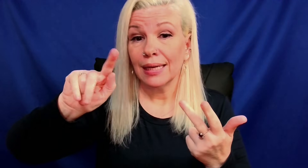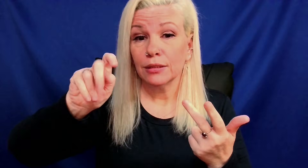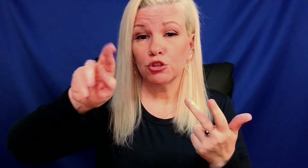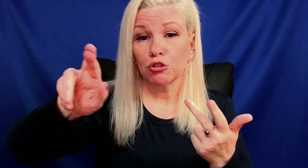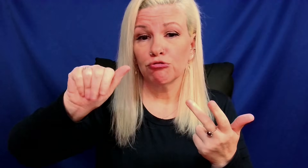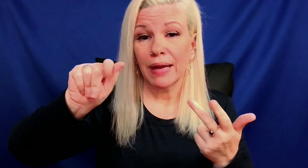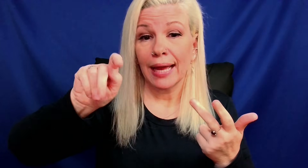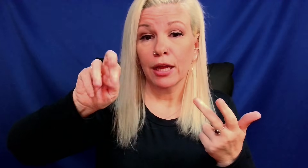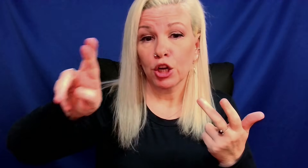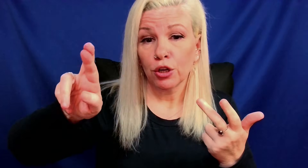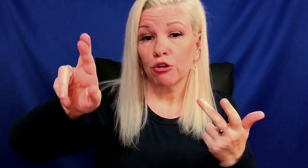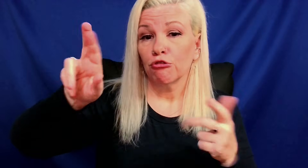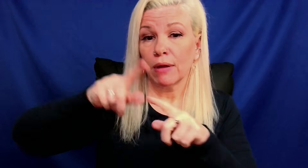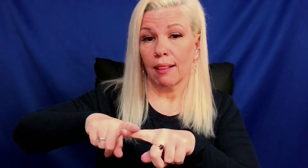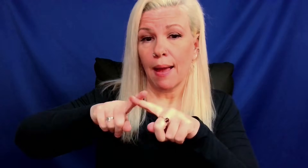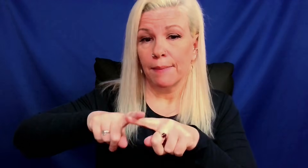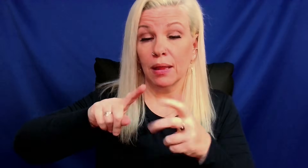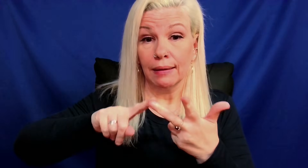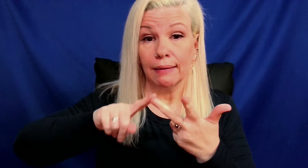people consistently.